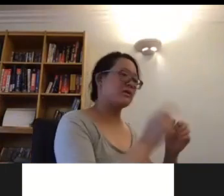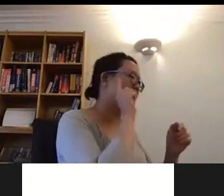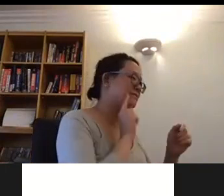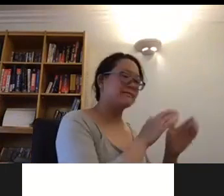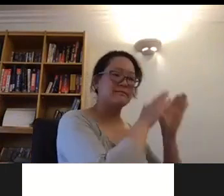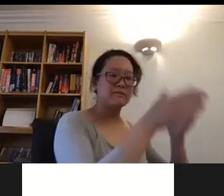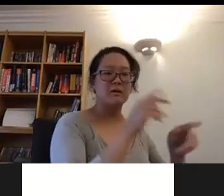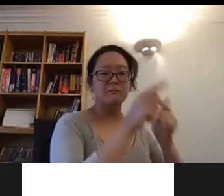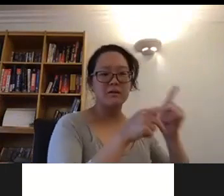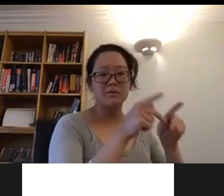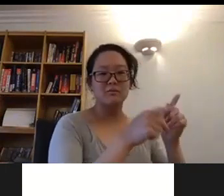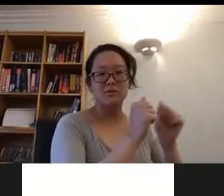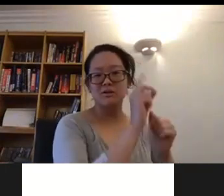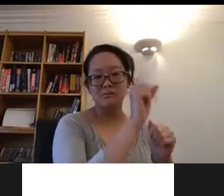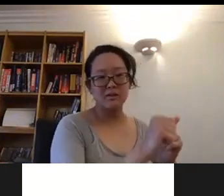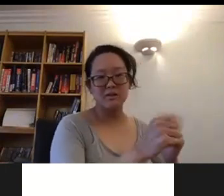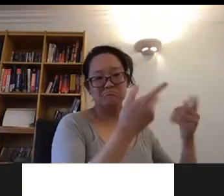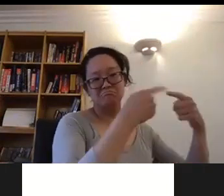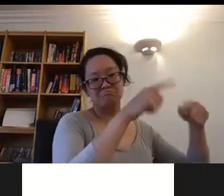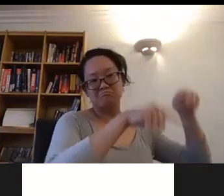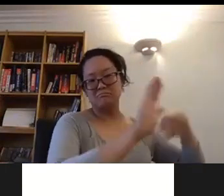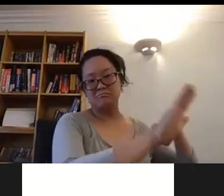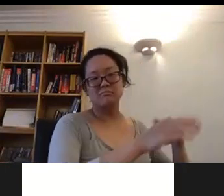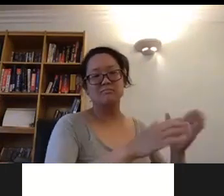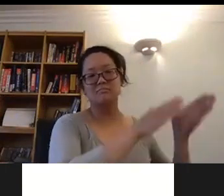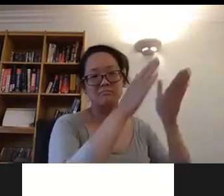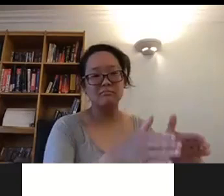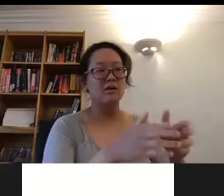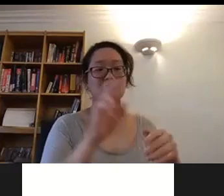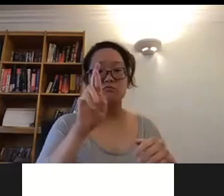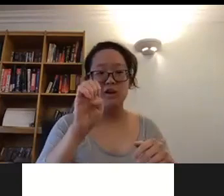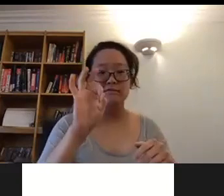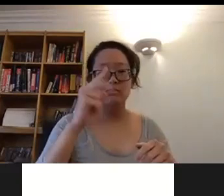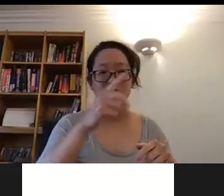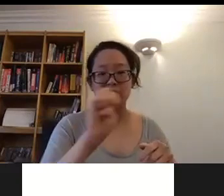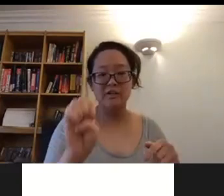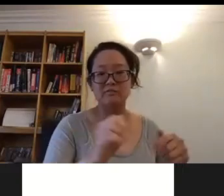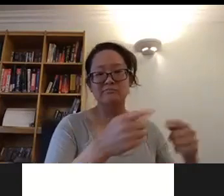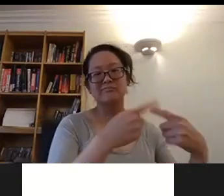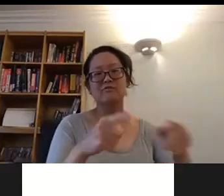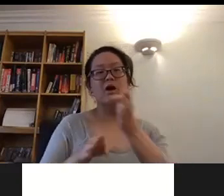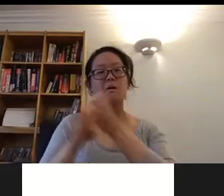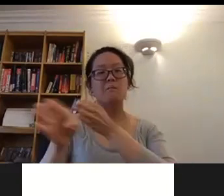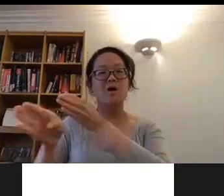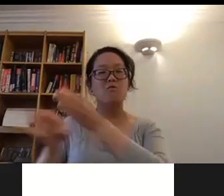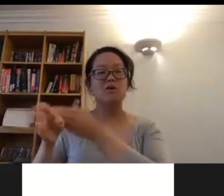there would be one team that would be focused on Deaf people and how to accommodate their needs.